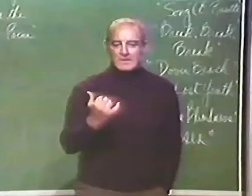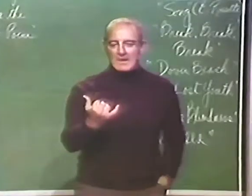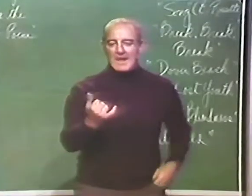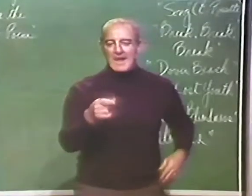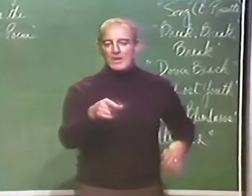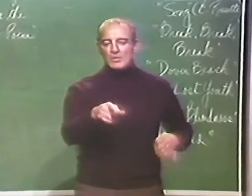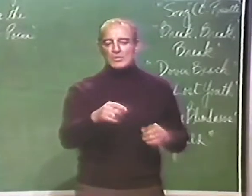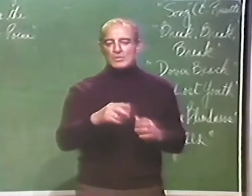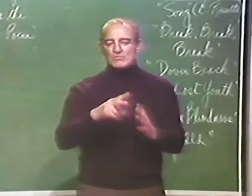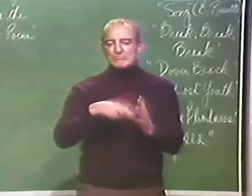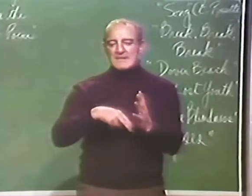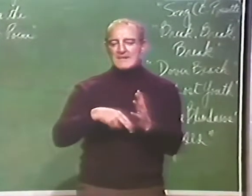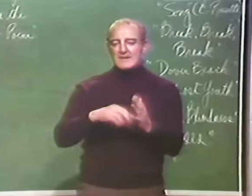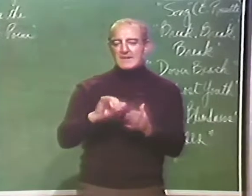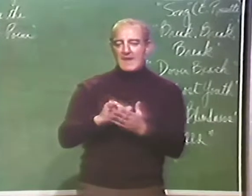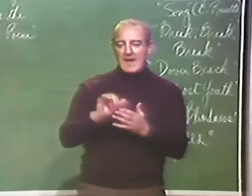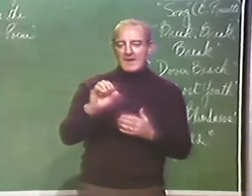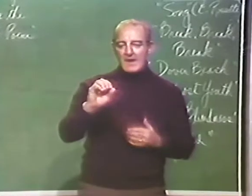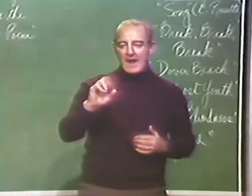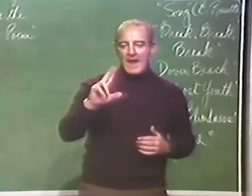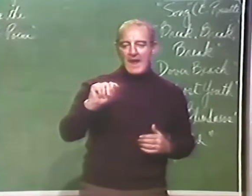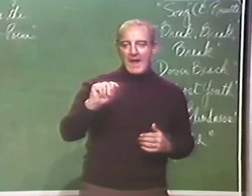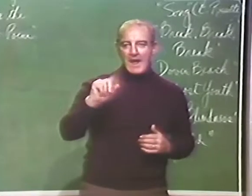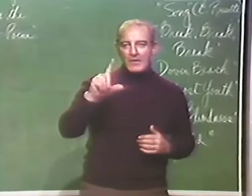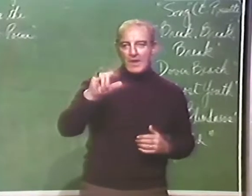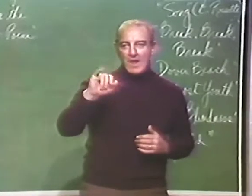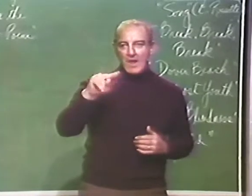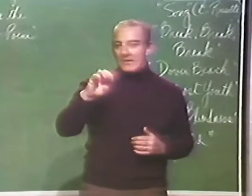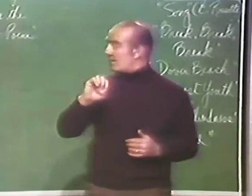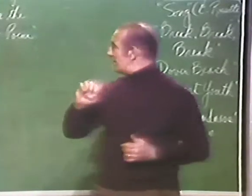AS YOU READ THAT OUTLINE...